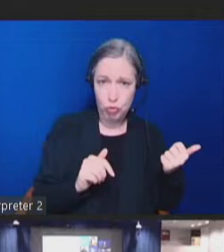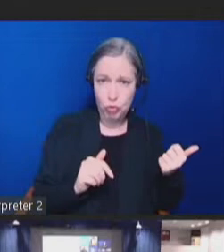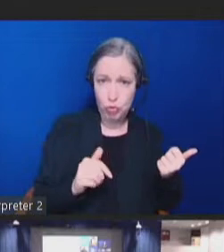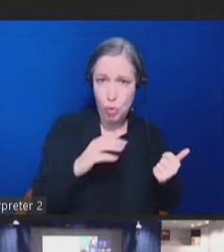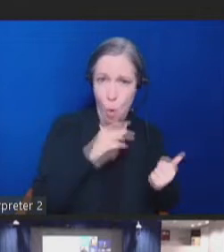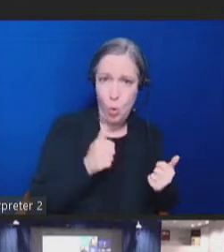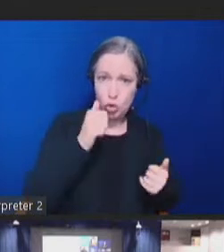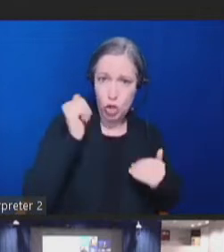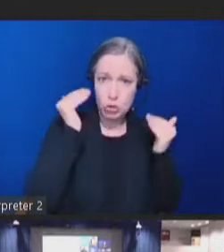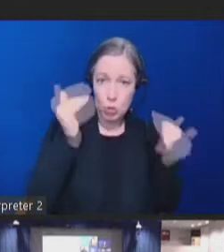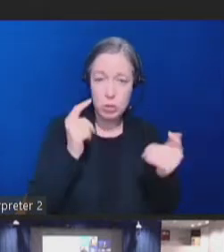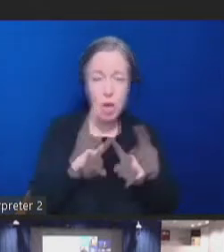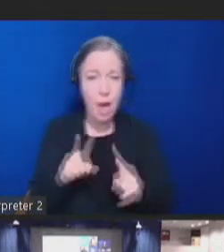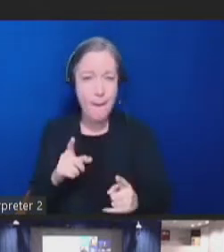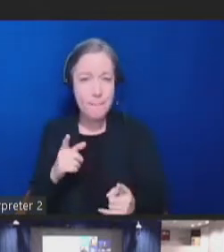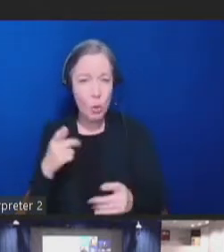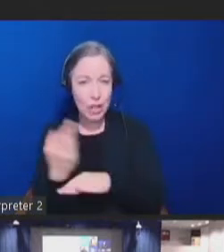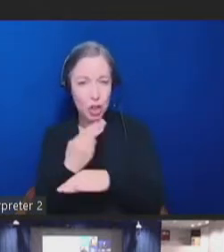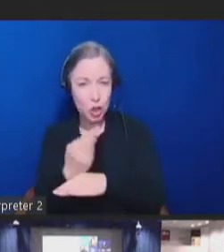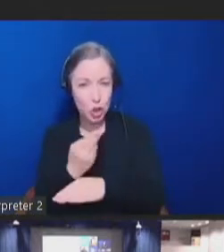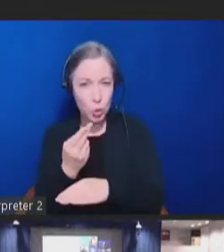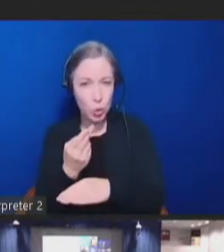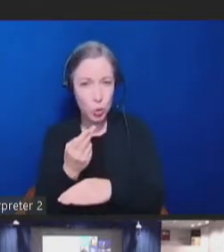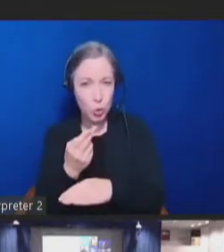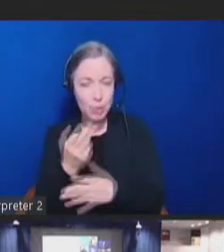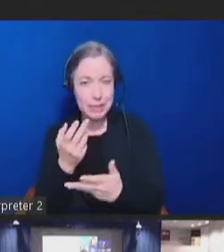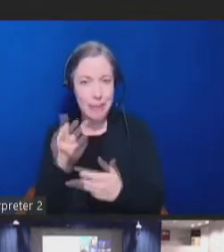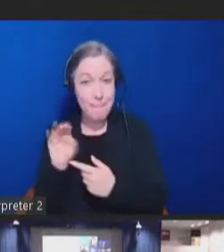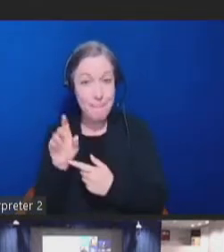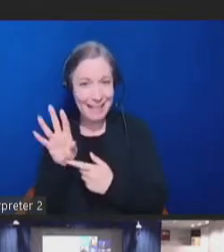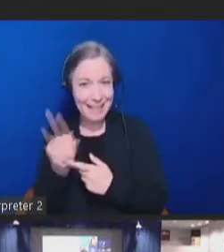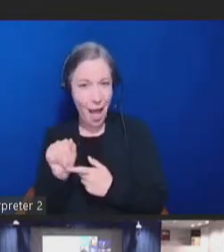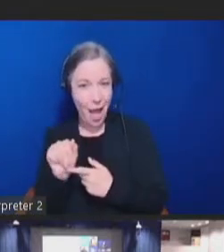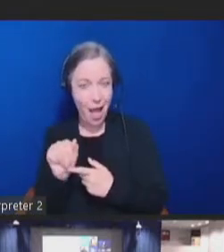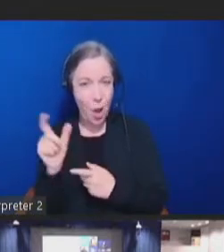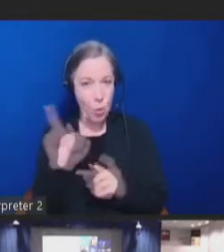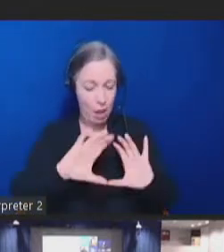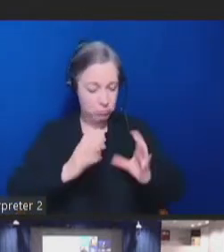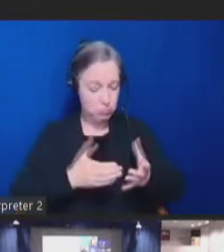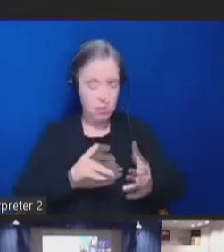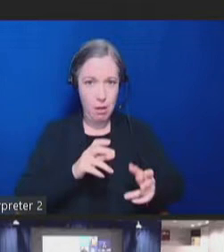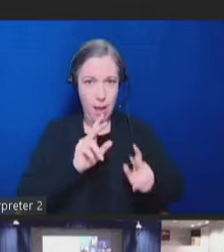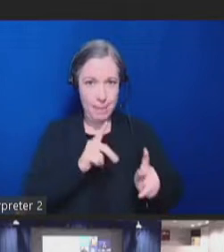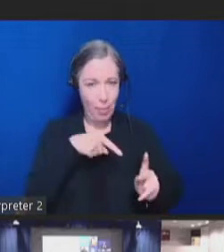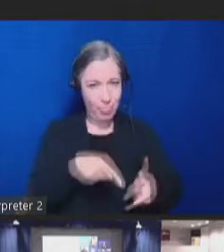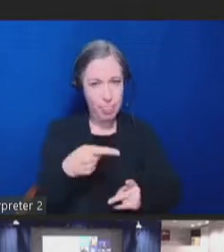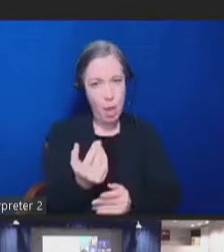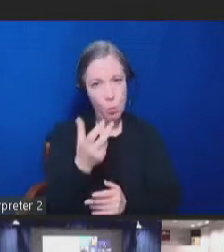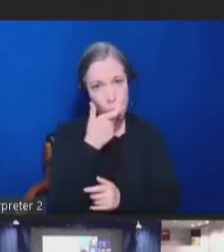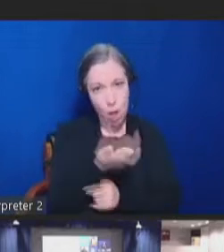media that they consume, and through the voices that they trust at all levels of influence. So,